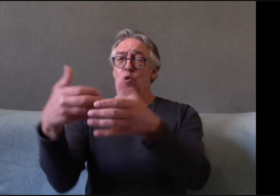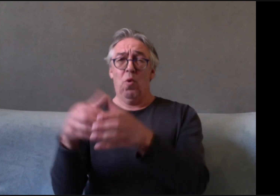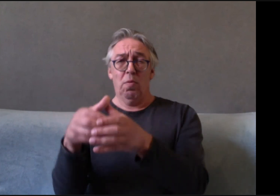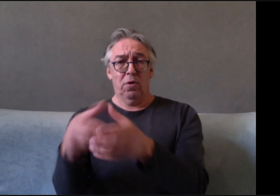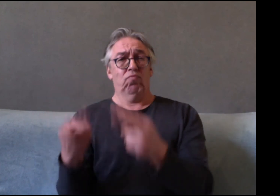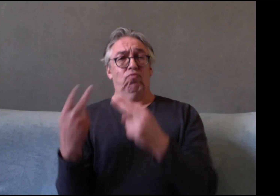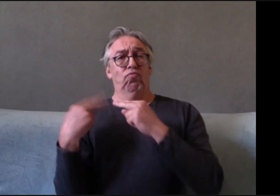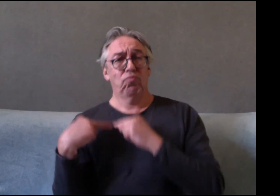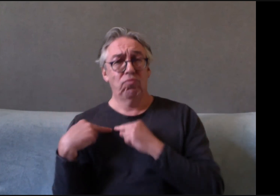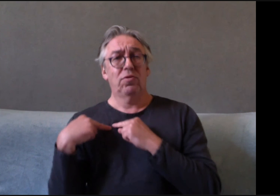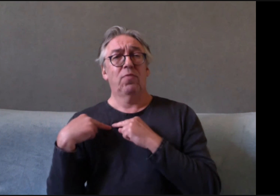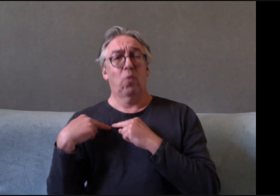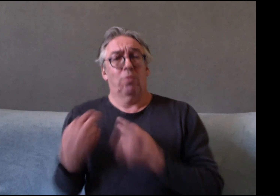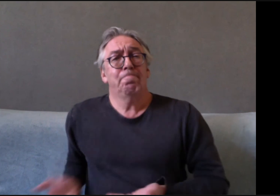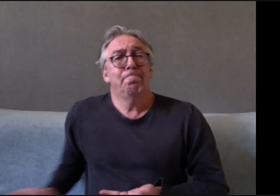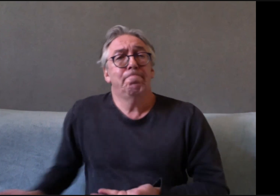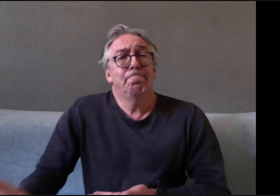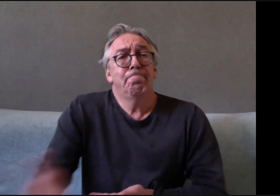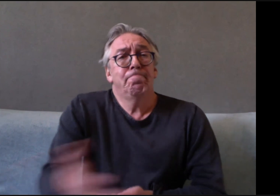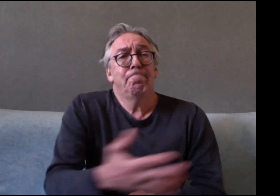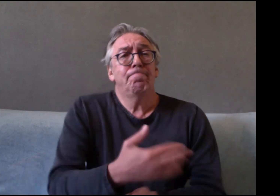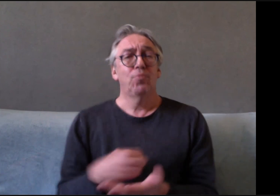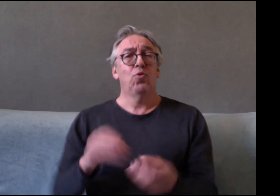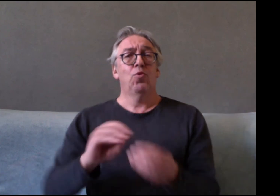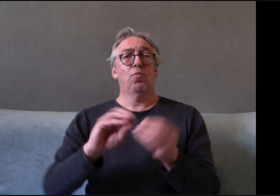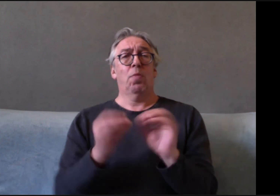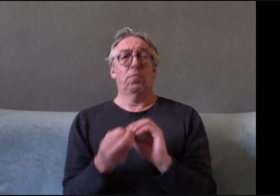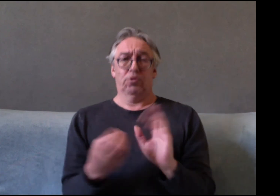[IN OTHER LANGUAGE]